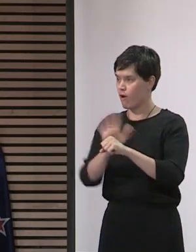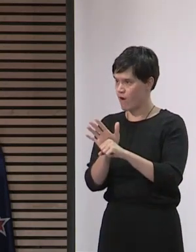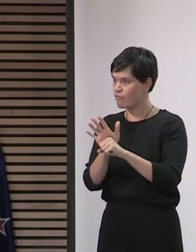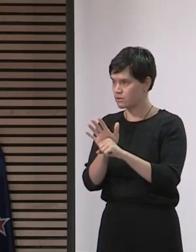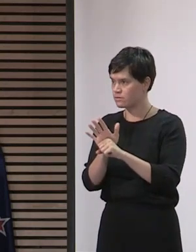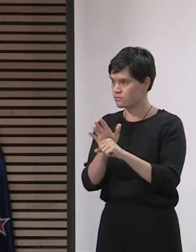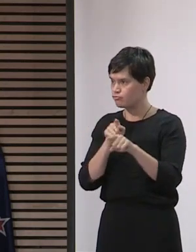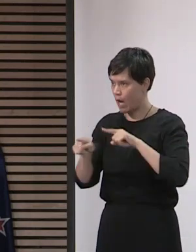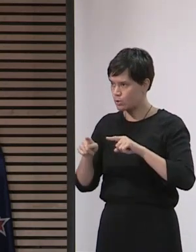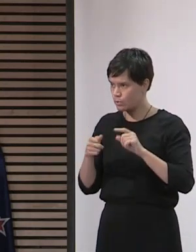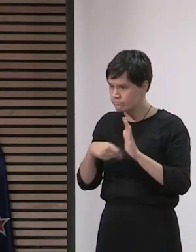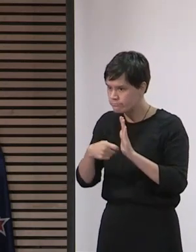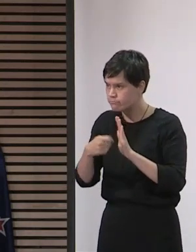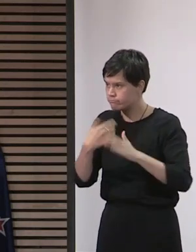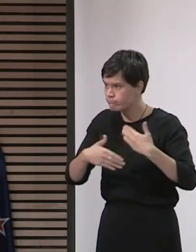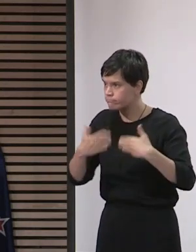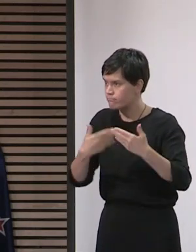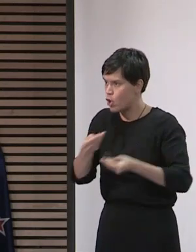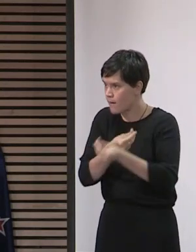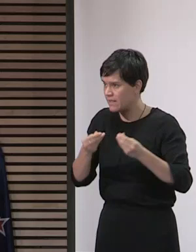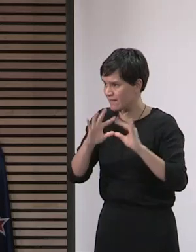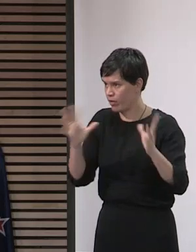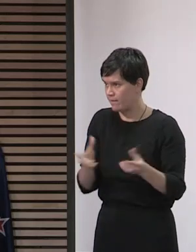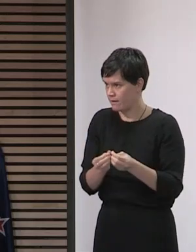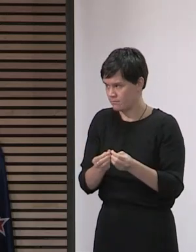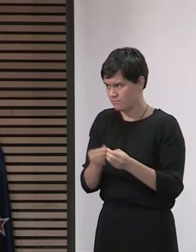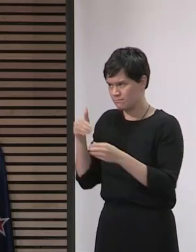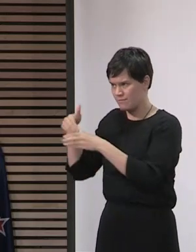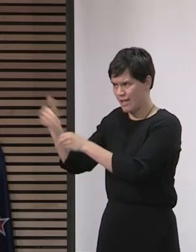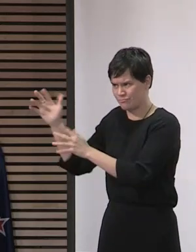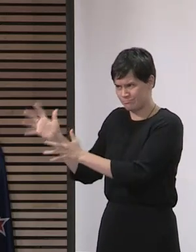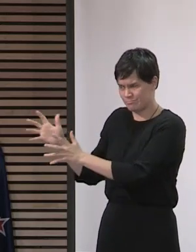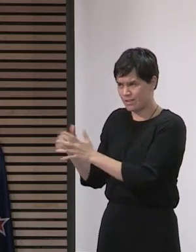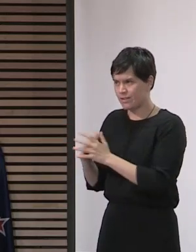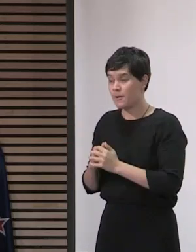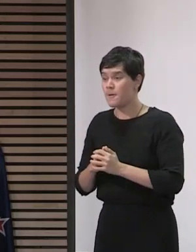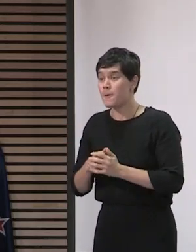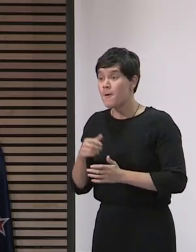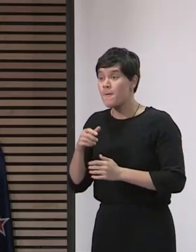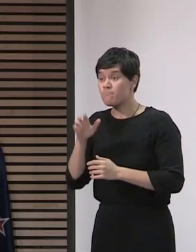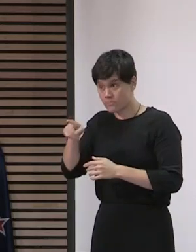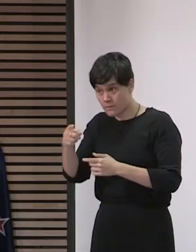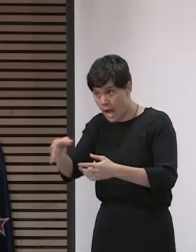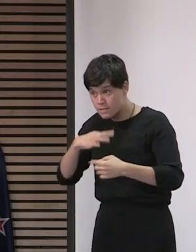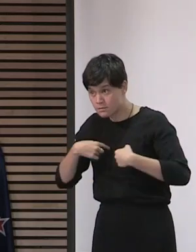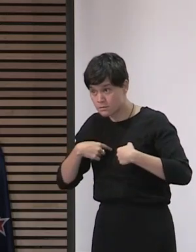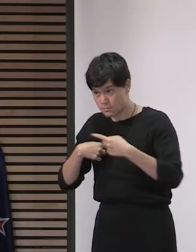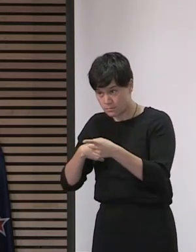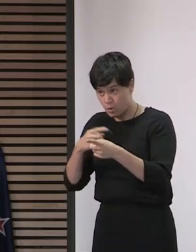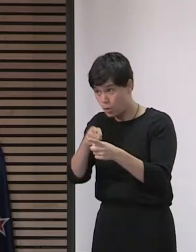election mode. Right now, I need to run a government and an economic response to COVID. Have you received any reports...